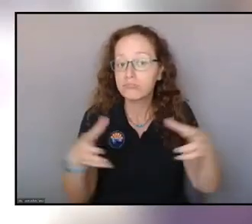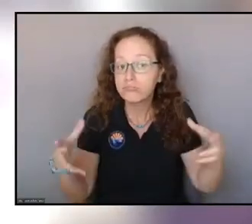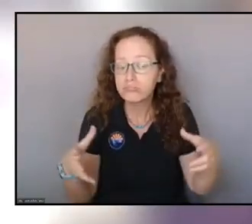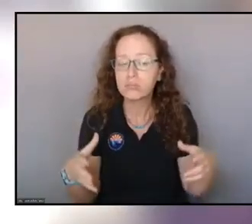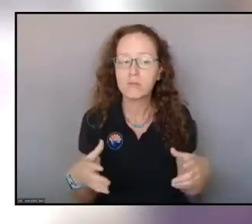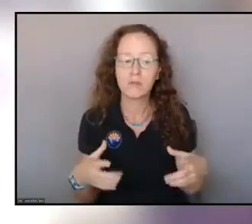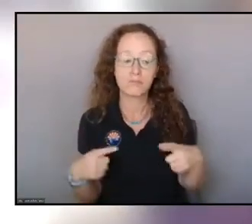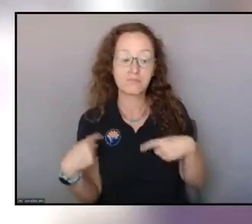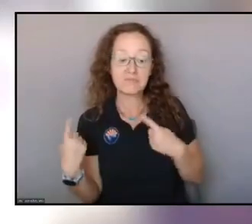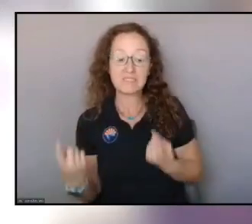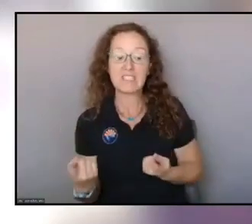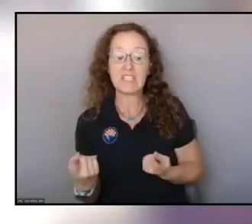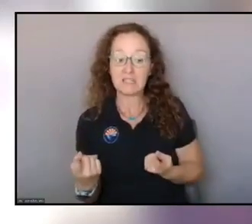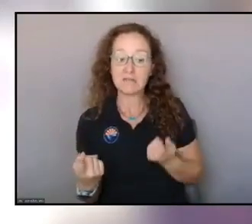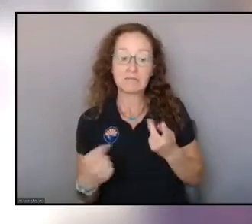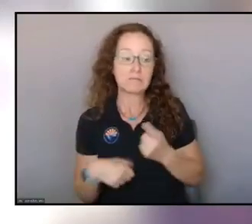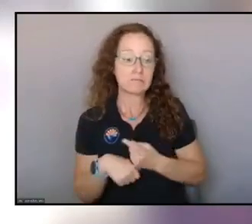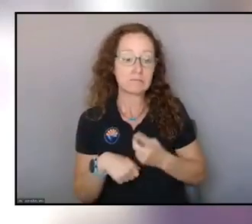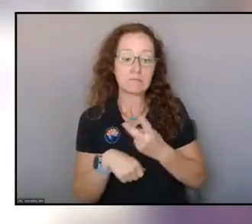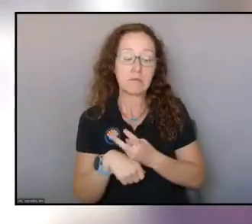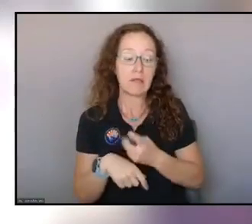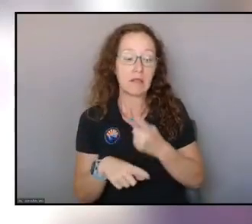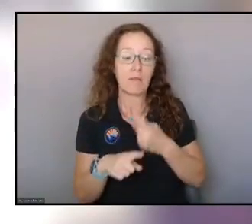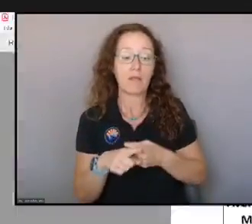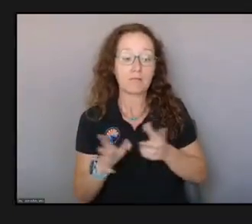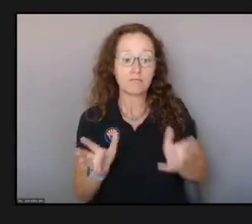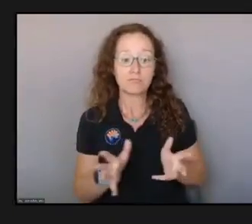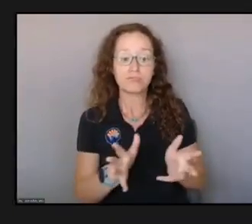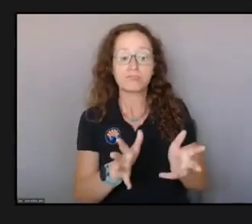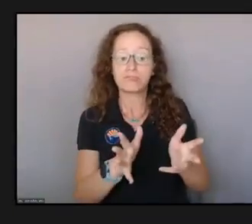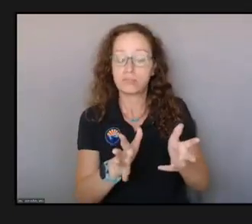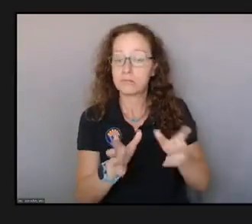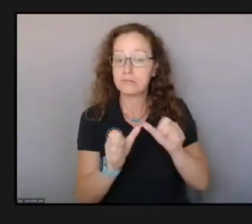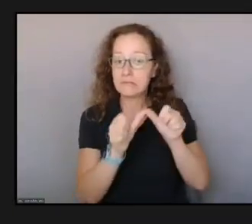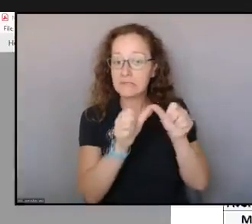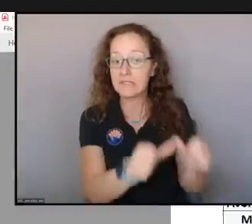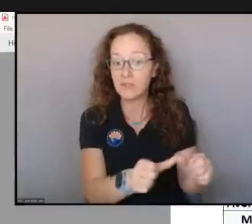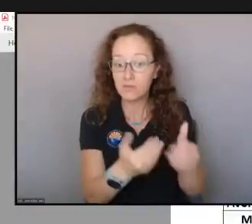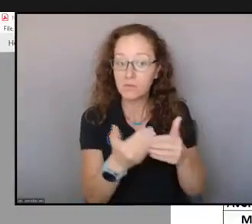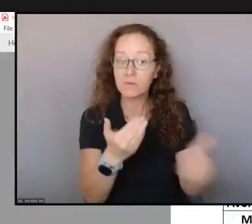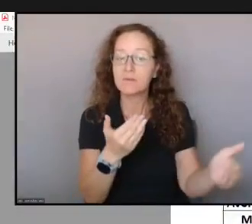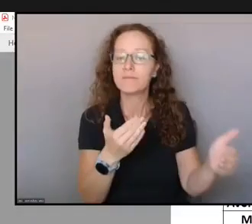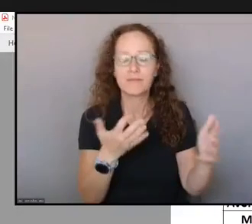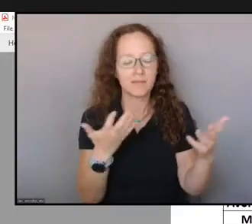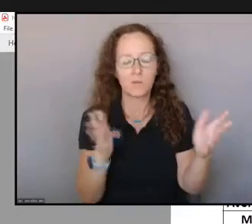LAST COUPLE DAYS AND WILL CONTINUE TO DRIVE IT OVER THE NEXT SEVERAL DAYS IS GOING TO BE THE WEATHER. SO LET'S TAKE A LOOK AT THE WEATHER MATRIX AND SEE